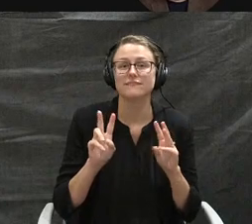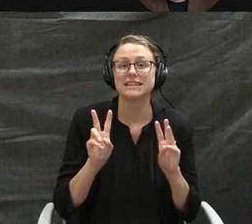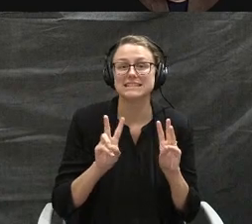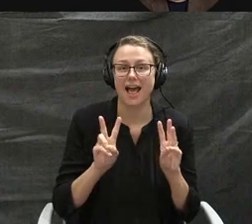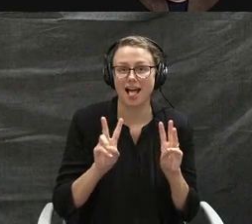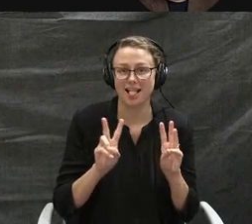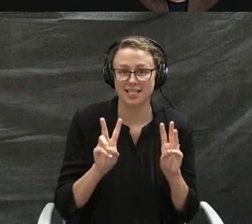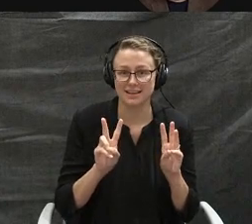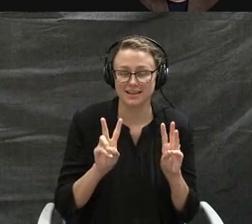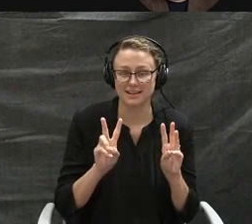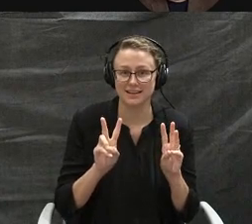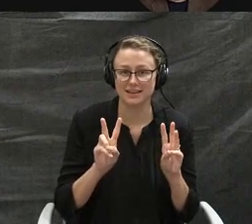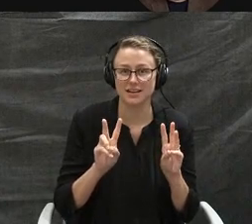Hi.